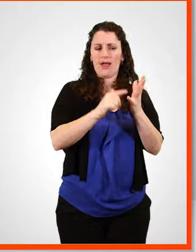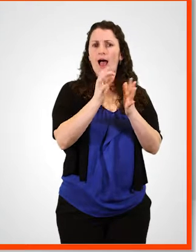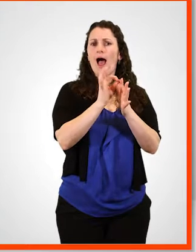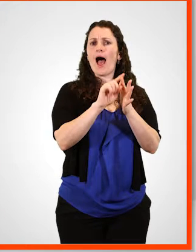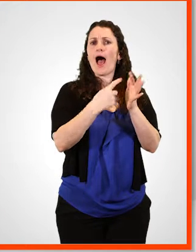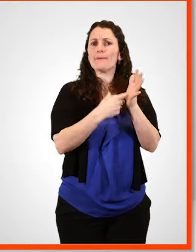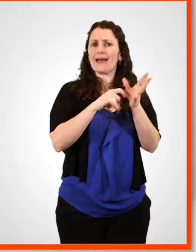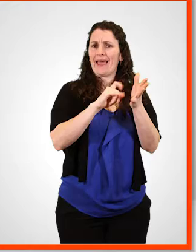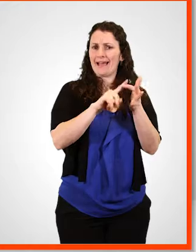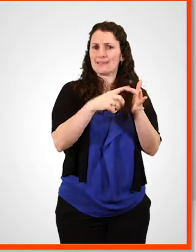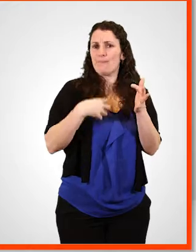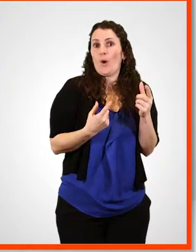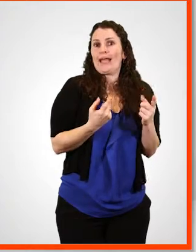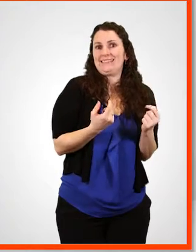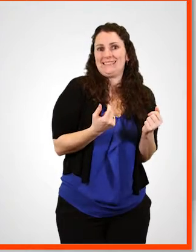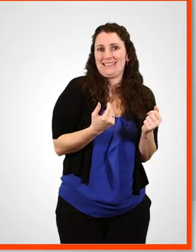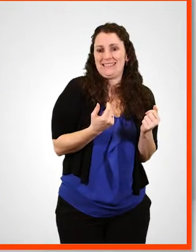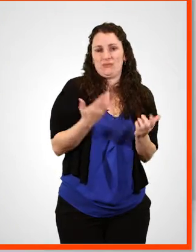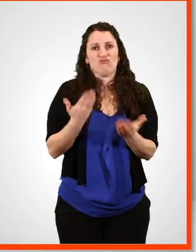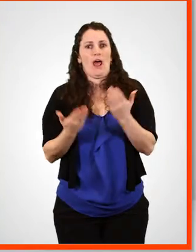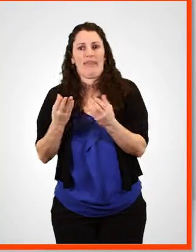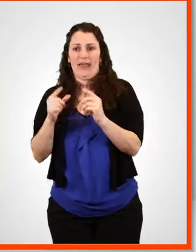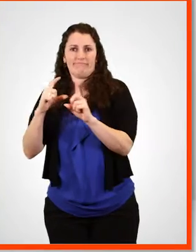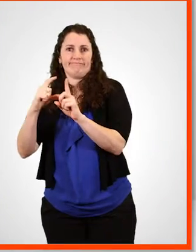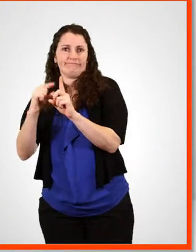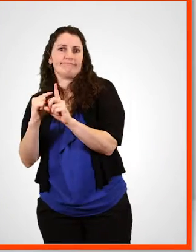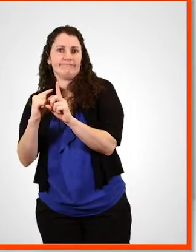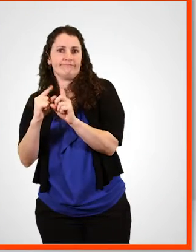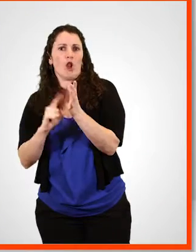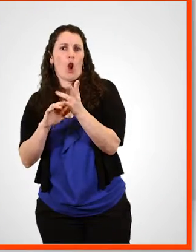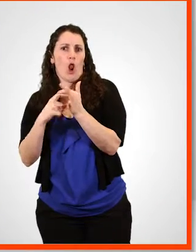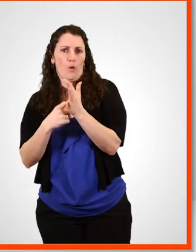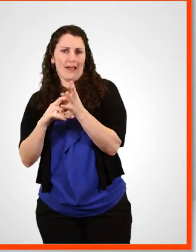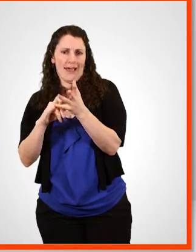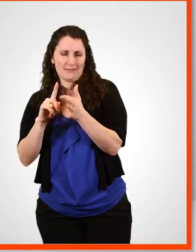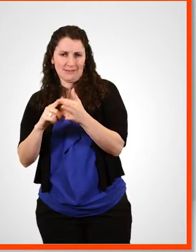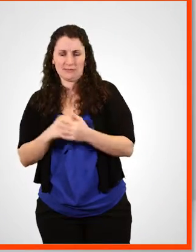we'll come back to that in a minute - but what they're able to do, and again from all that exposure in their environment